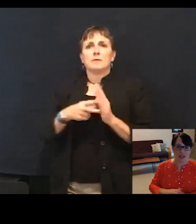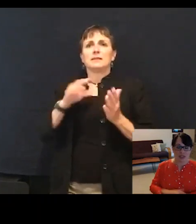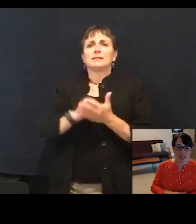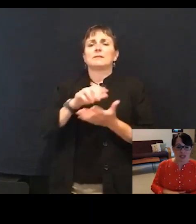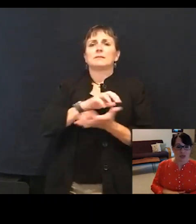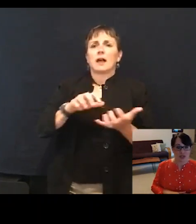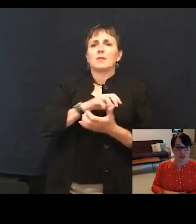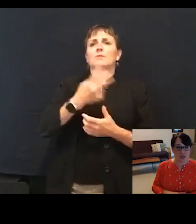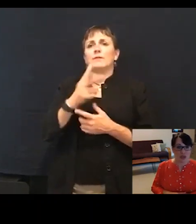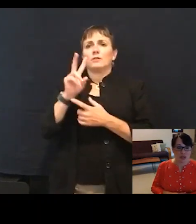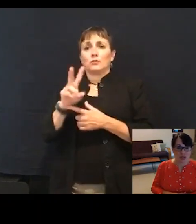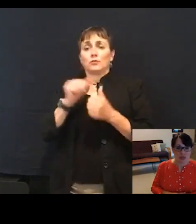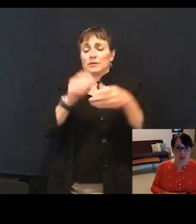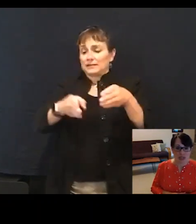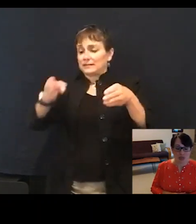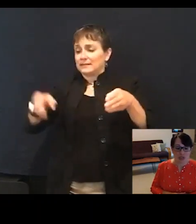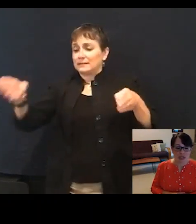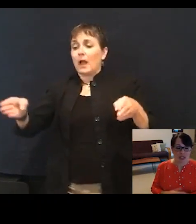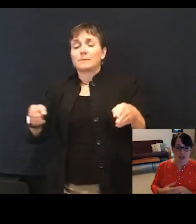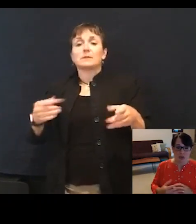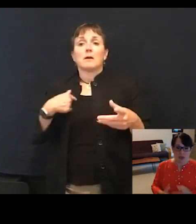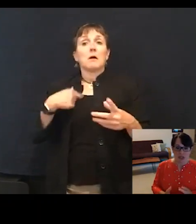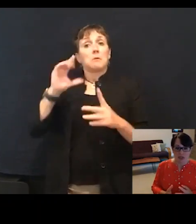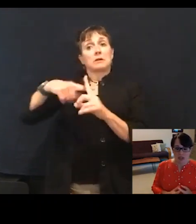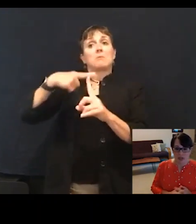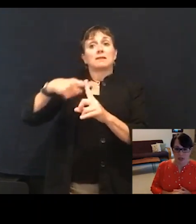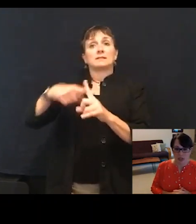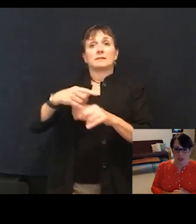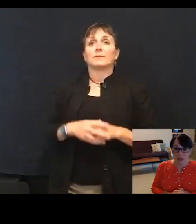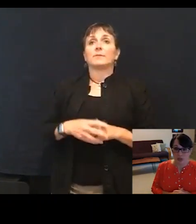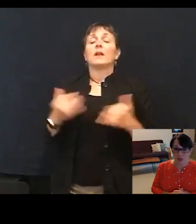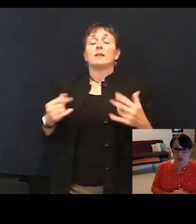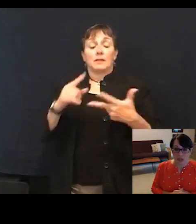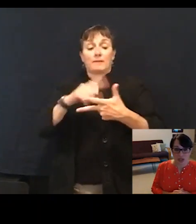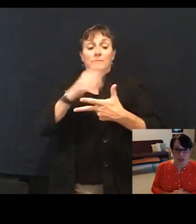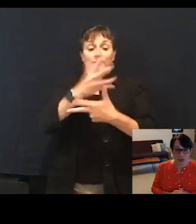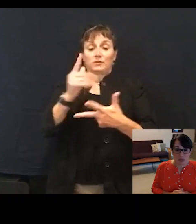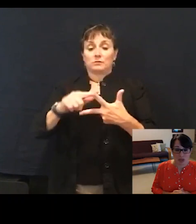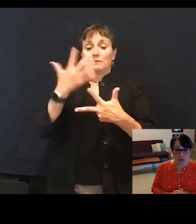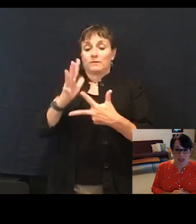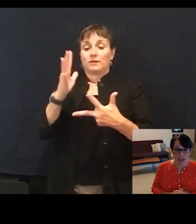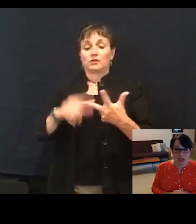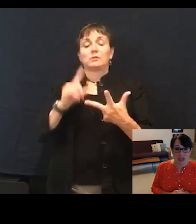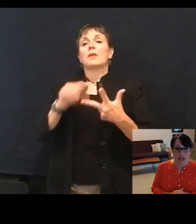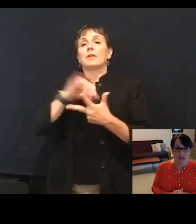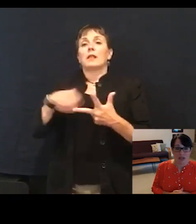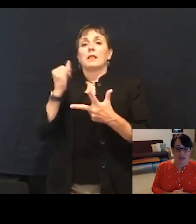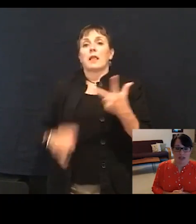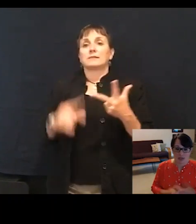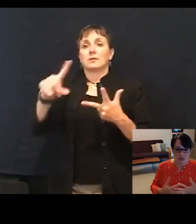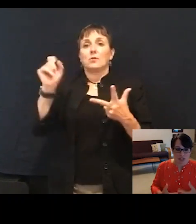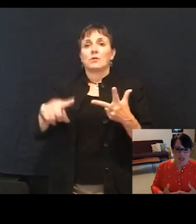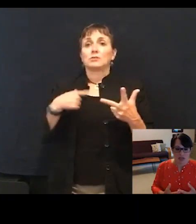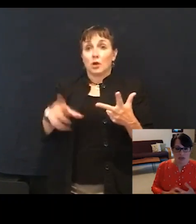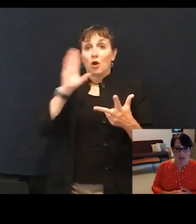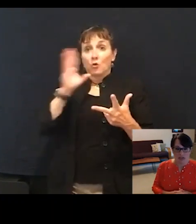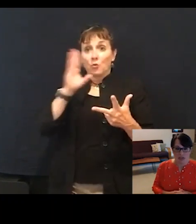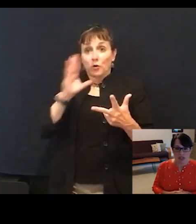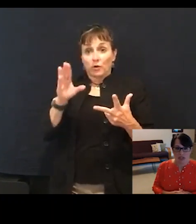The last question we wanted to address was, will these vectors be useful in non-human primate? And you've seen all the differences